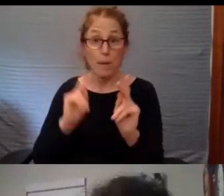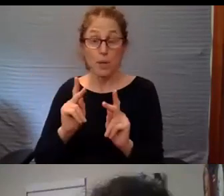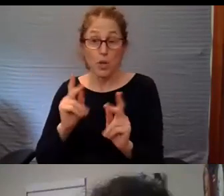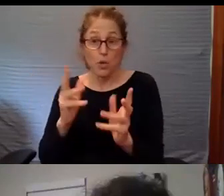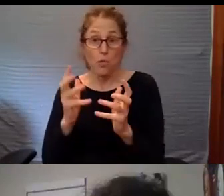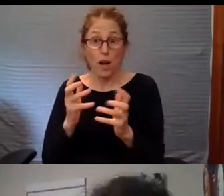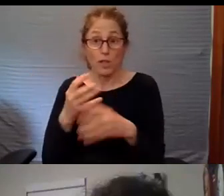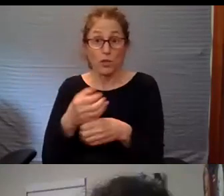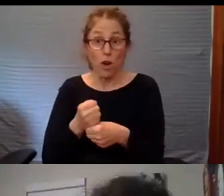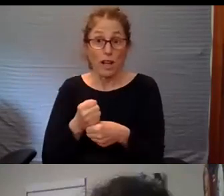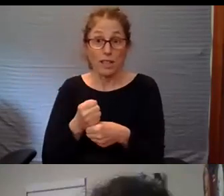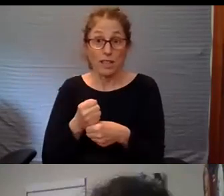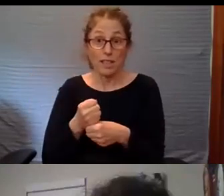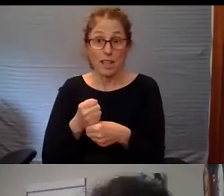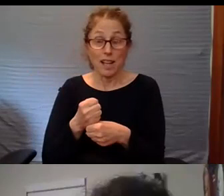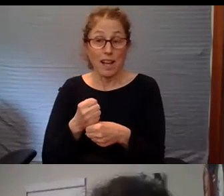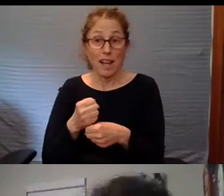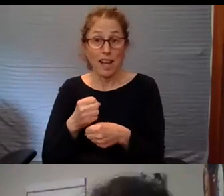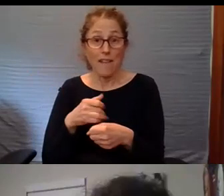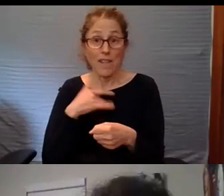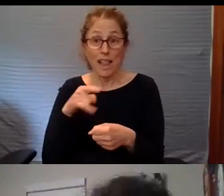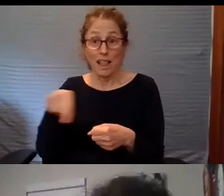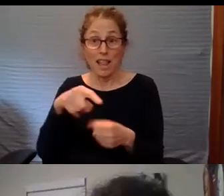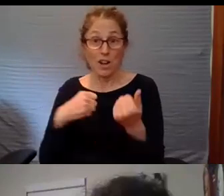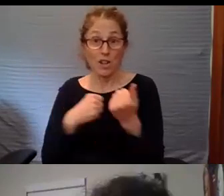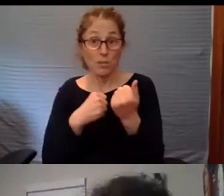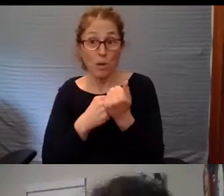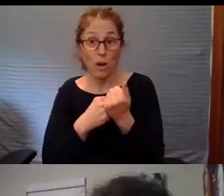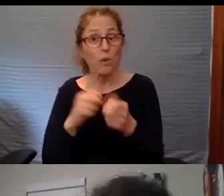wanted to trust and kind of allies or respected sources were using that language.